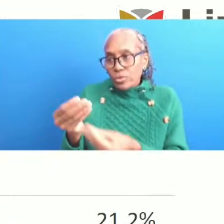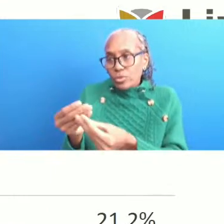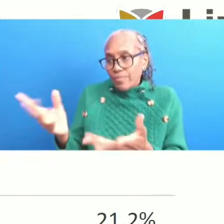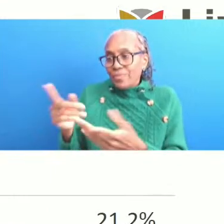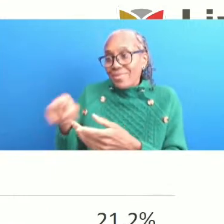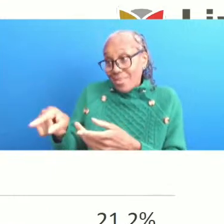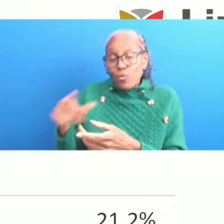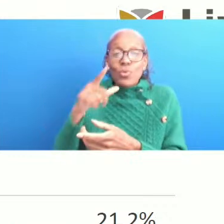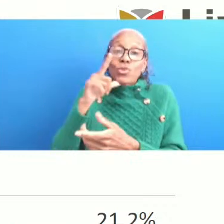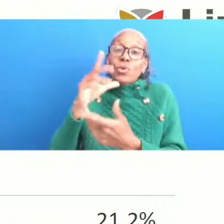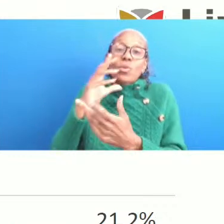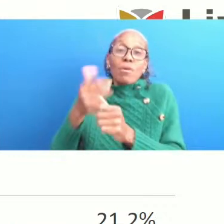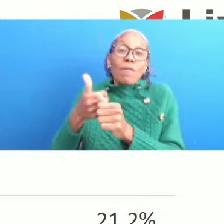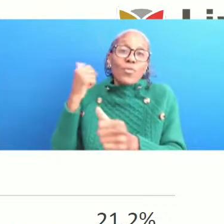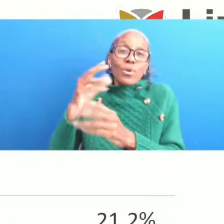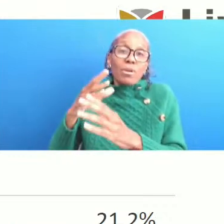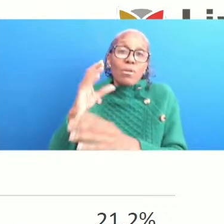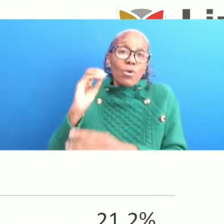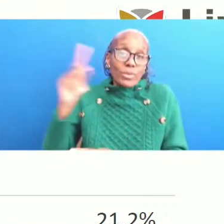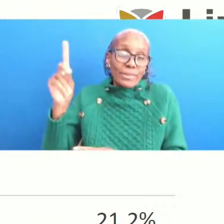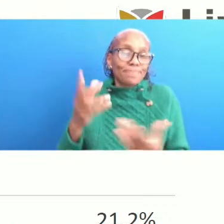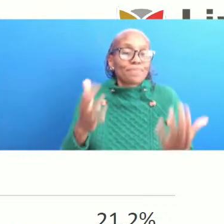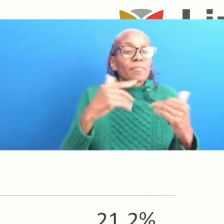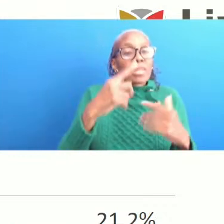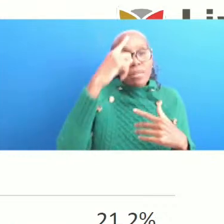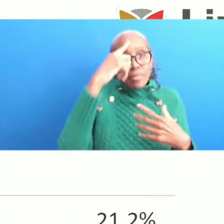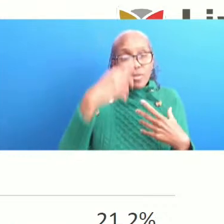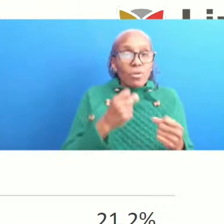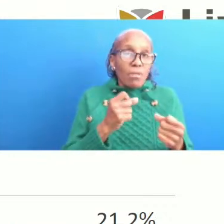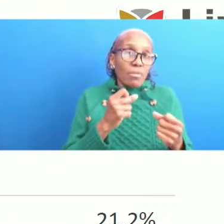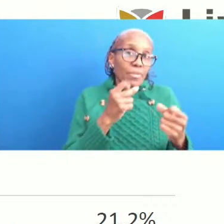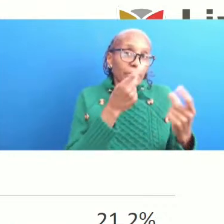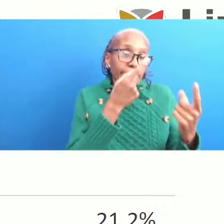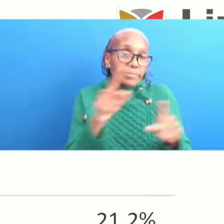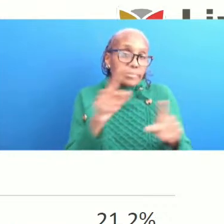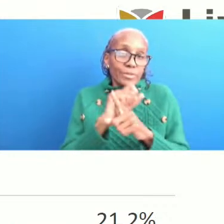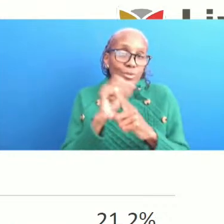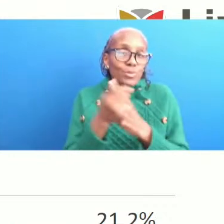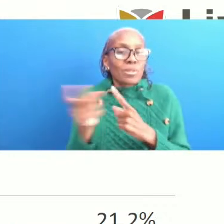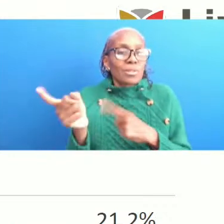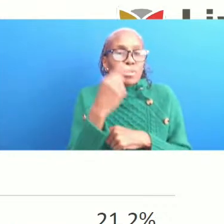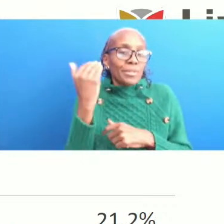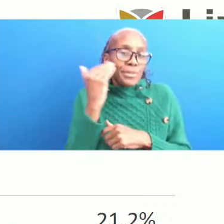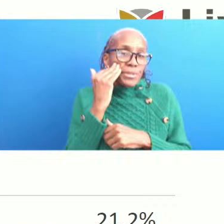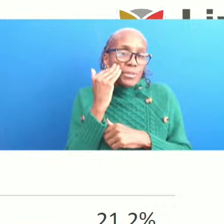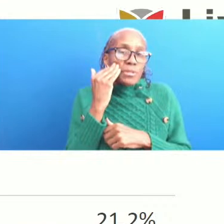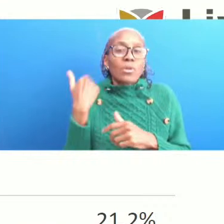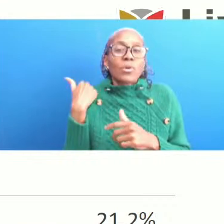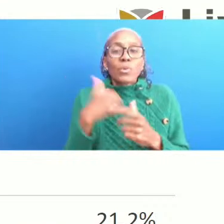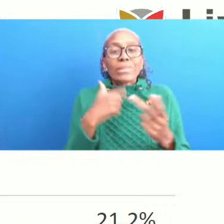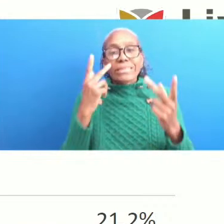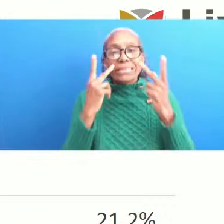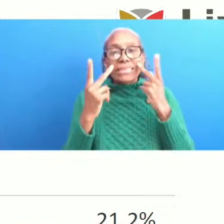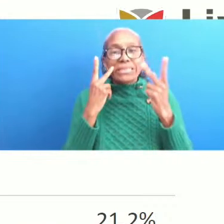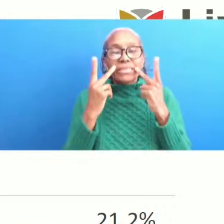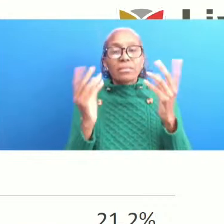SUPPORTS TO THOSE FOLKS TO AVOID OVERDOSES.